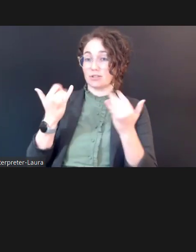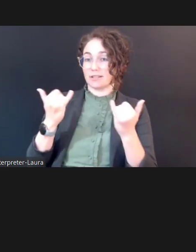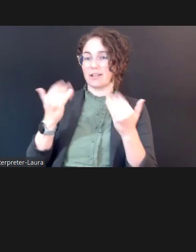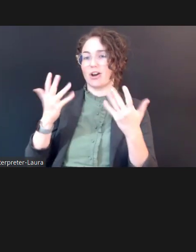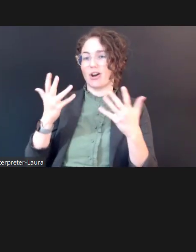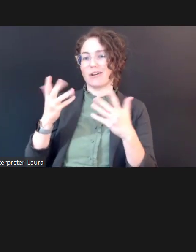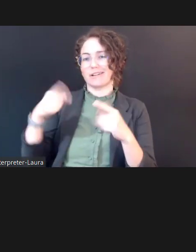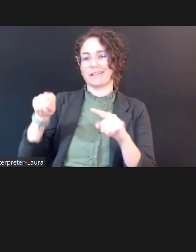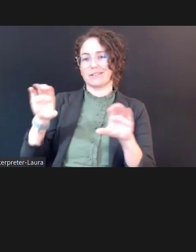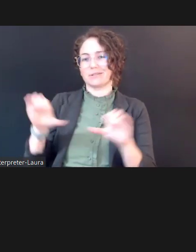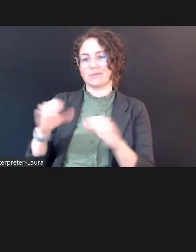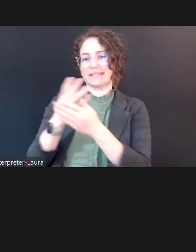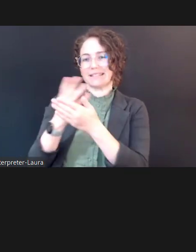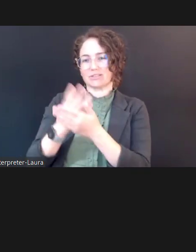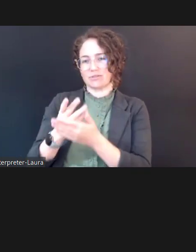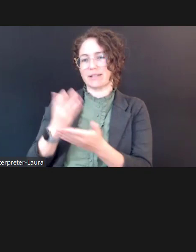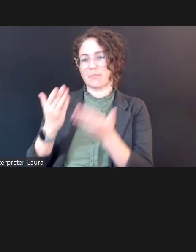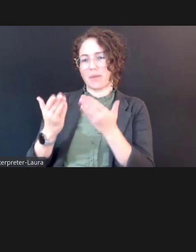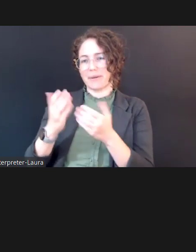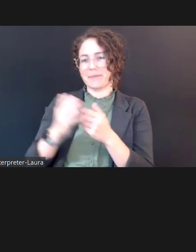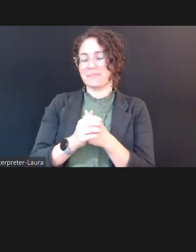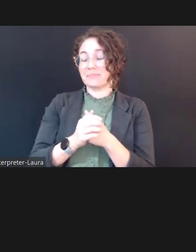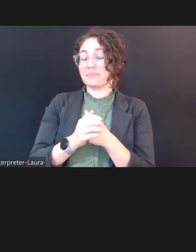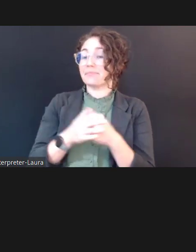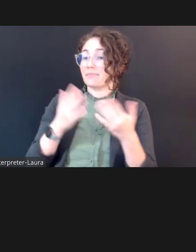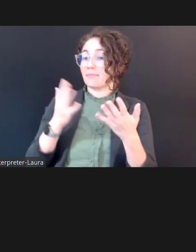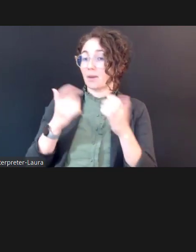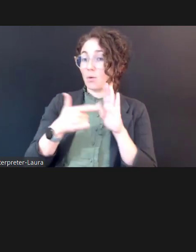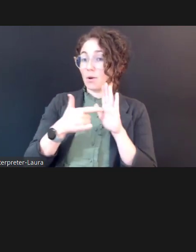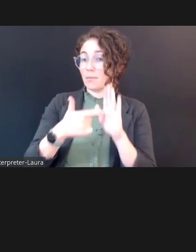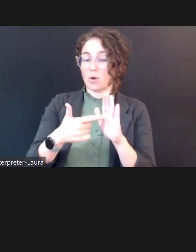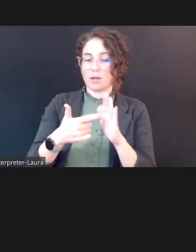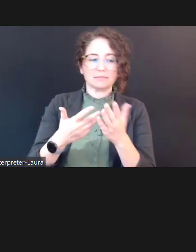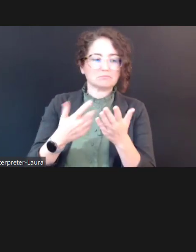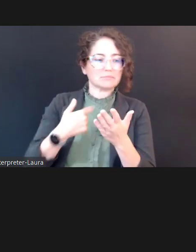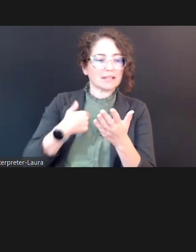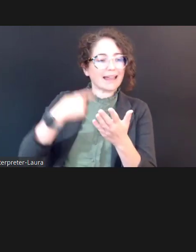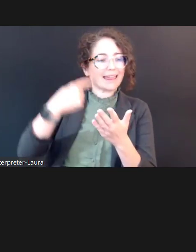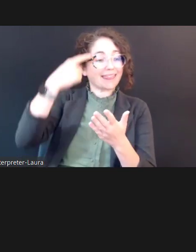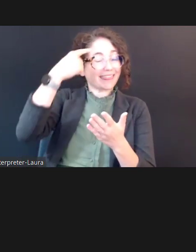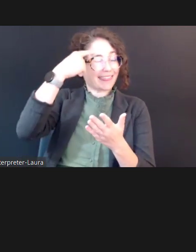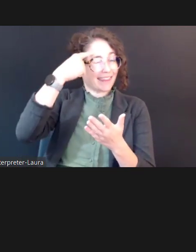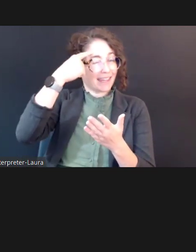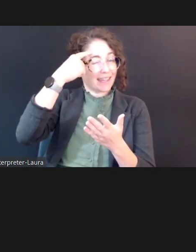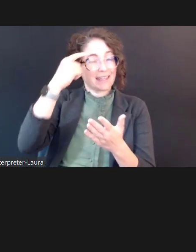I think Terry, this is one of the most common mistakes we have found